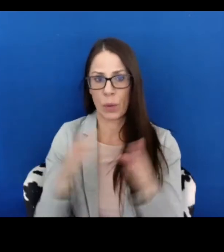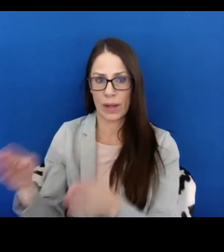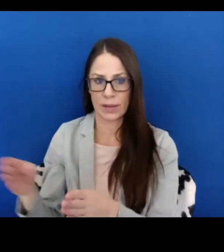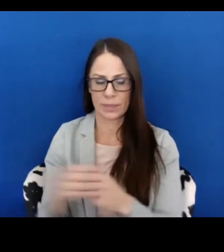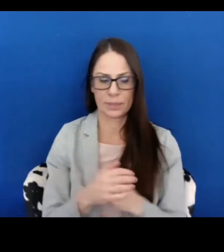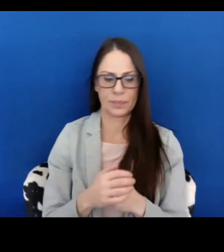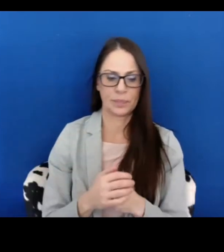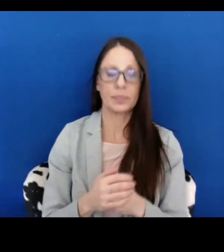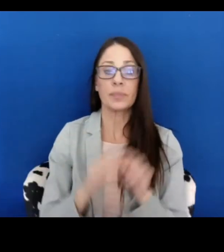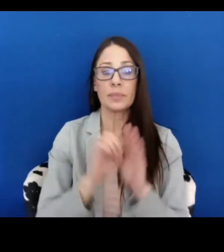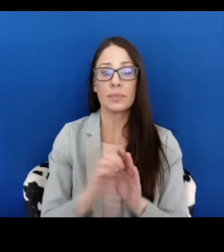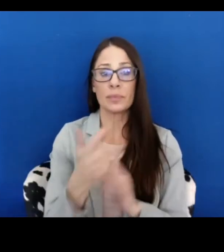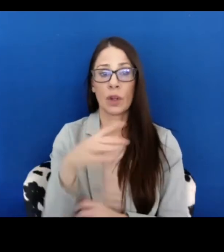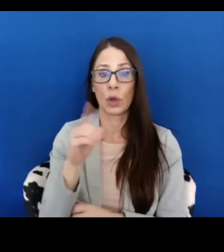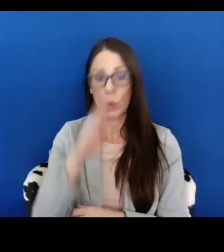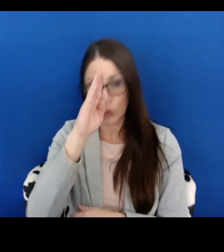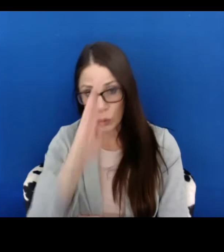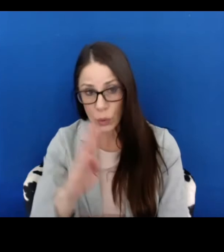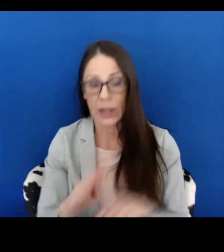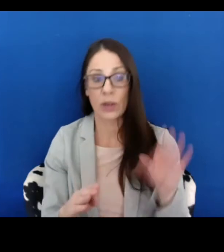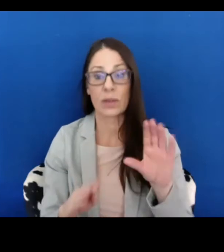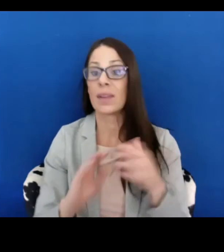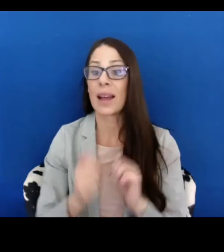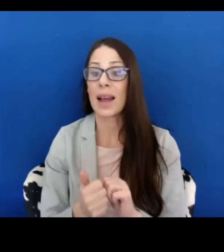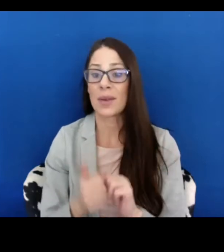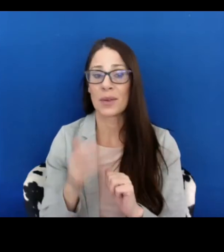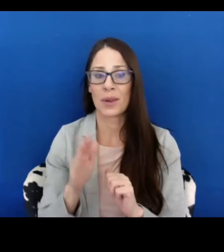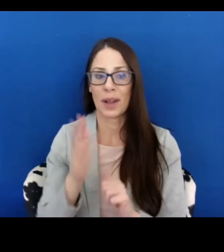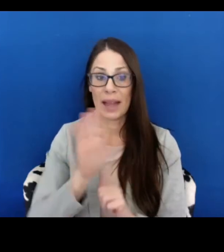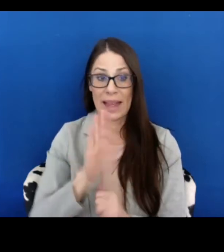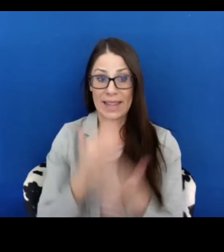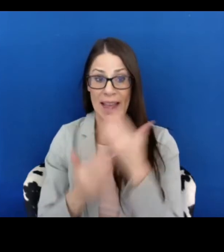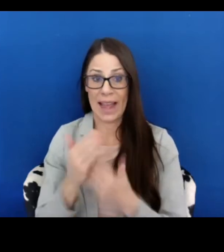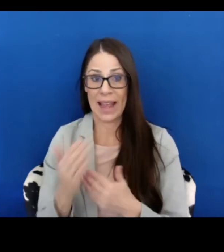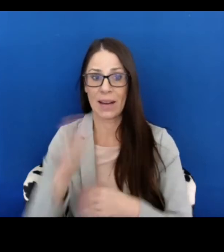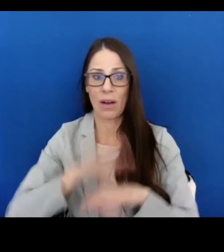good would greet Christina by placing his hand on her face and she would respond by